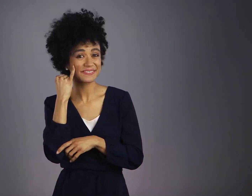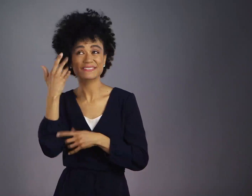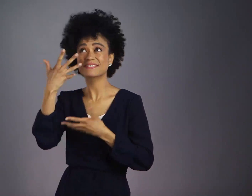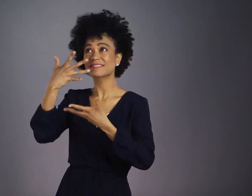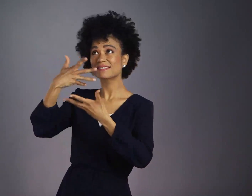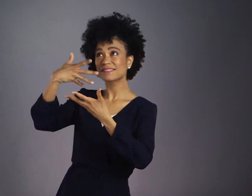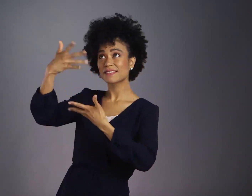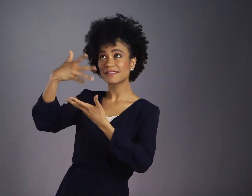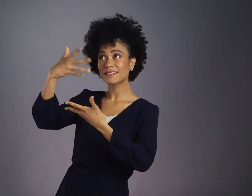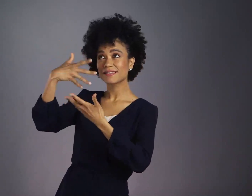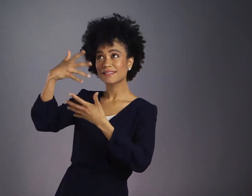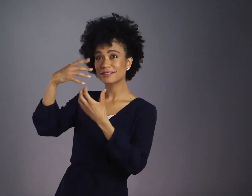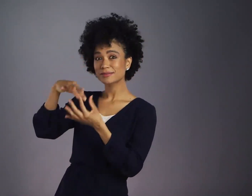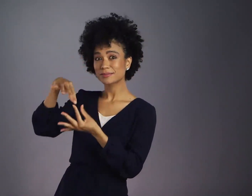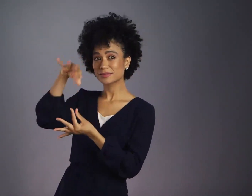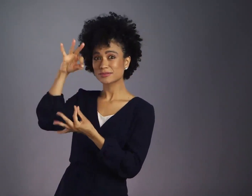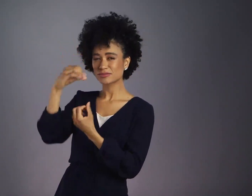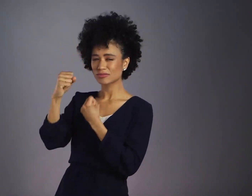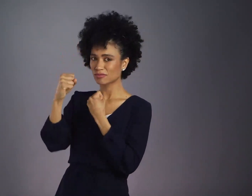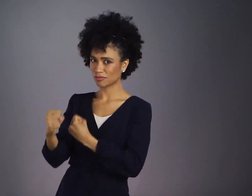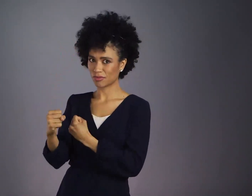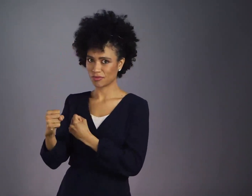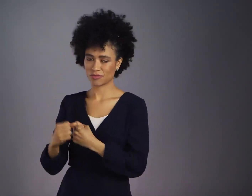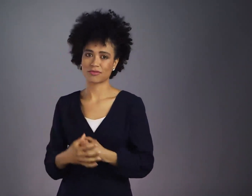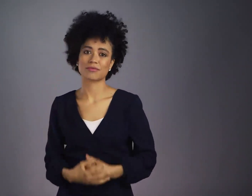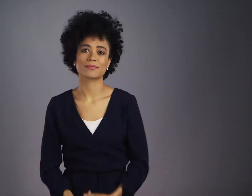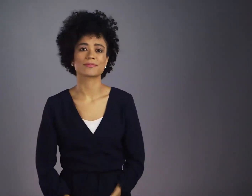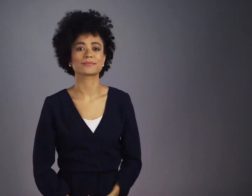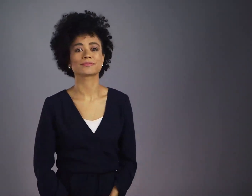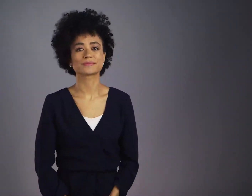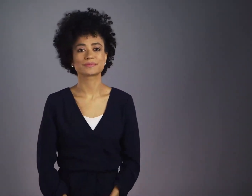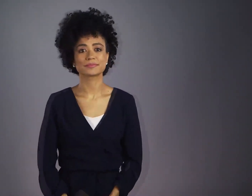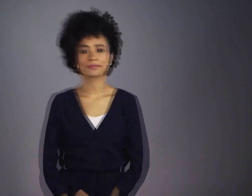so long as we keep in ﬁt spiritual condition.